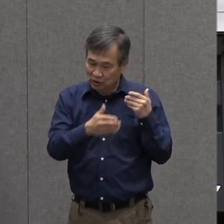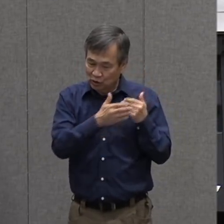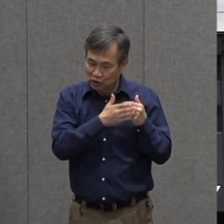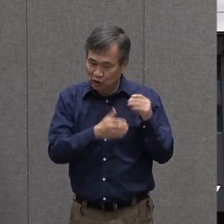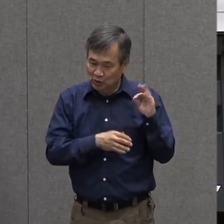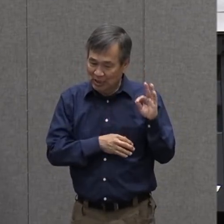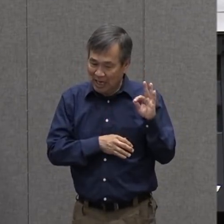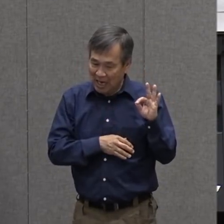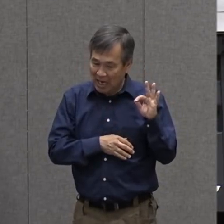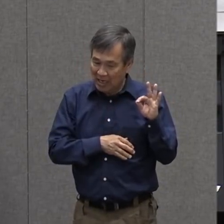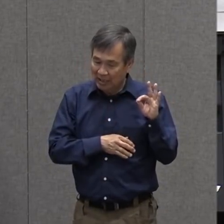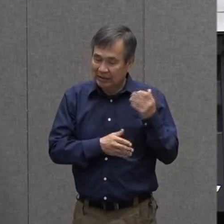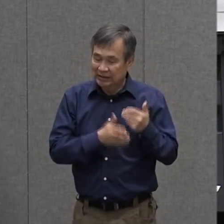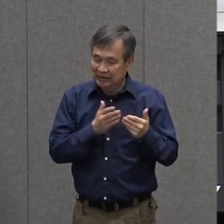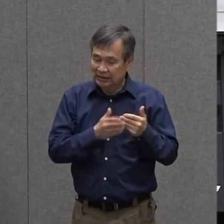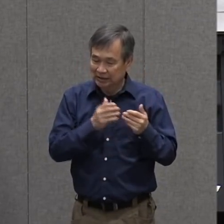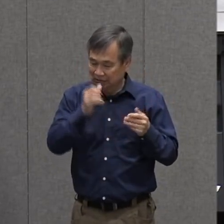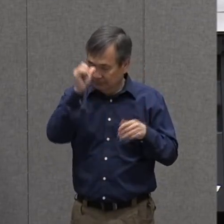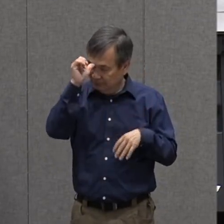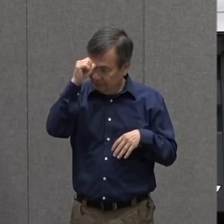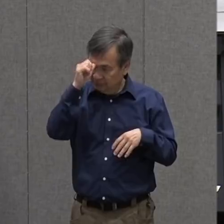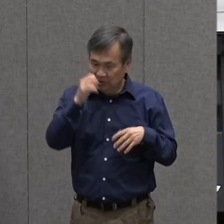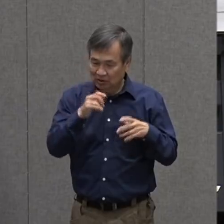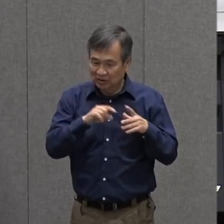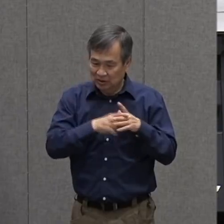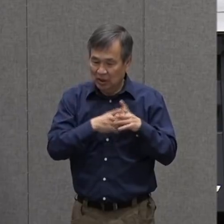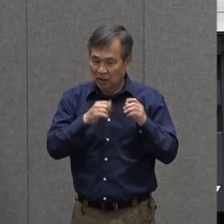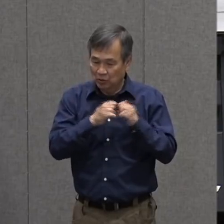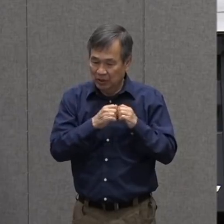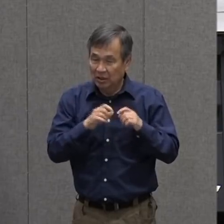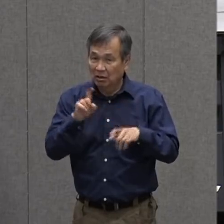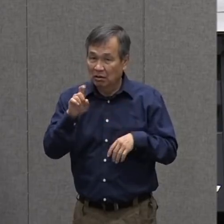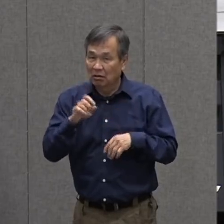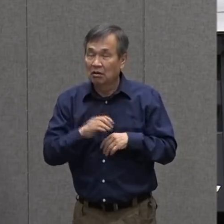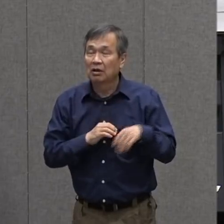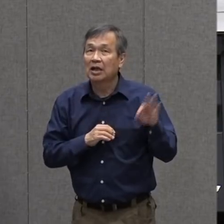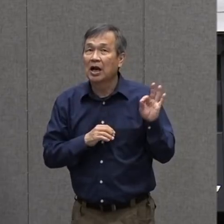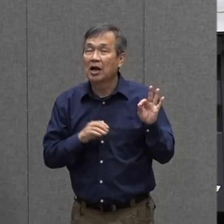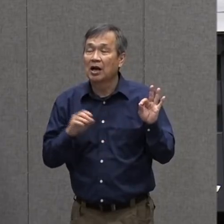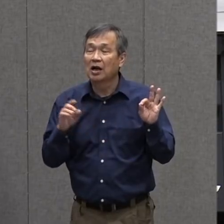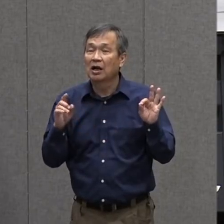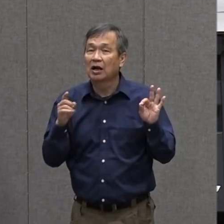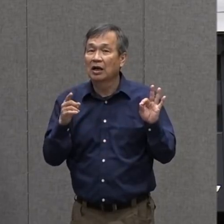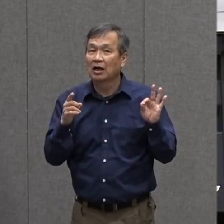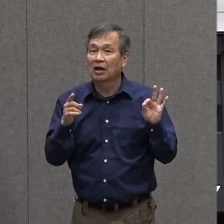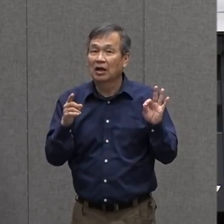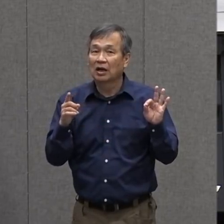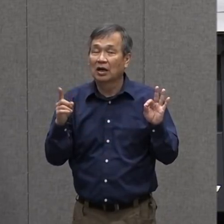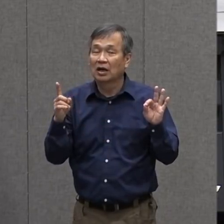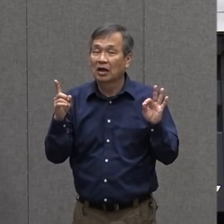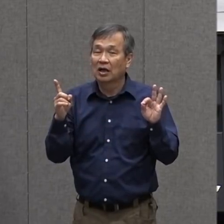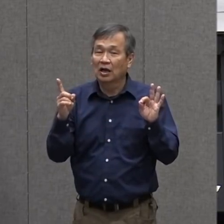That would be an easy number for us to get to. I think you're thinking if we add one more